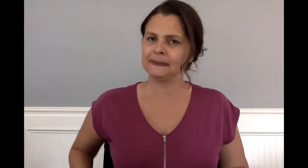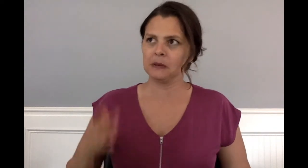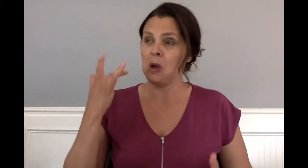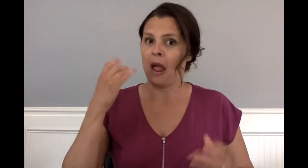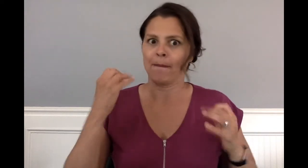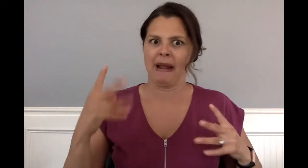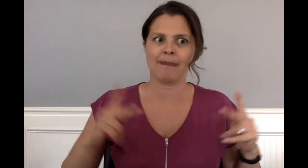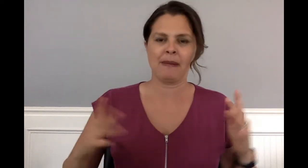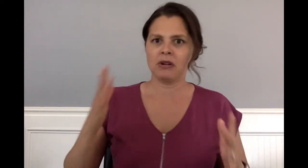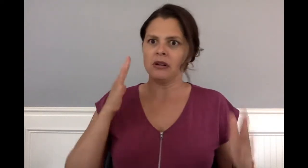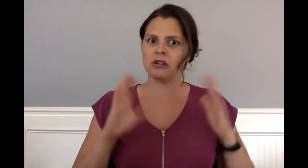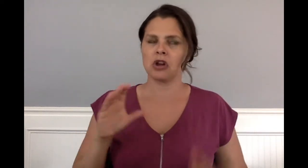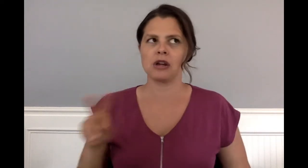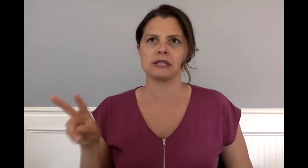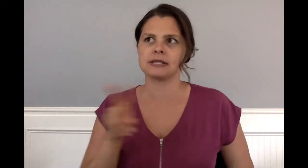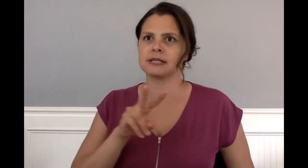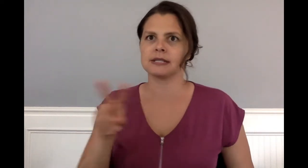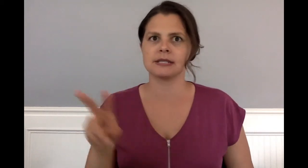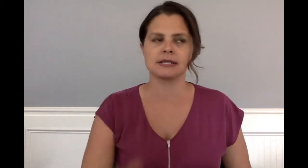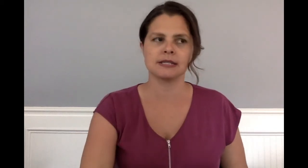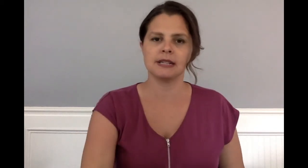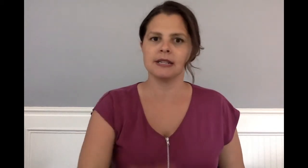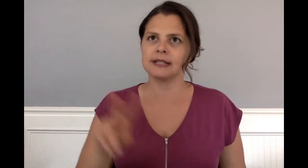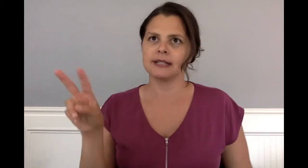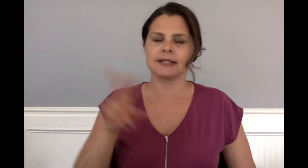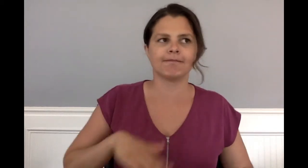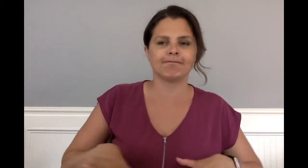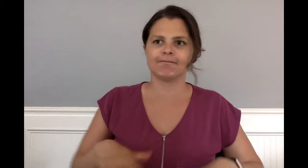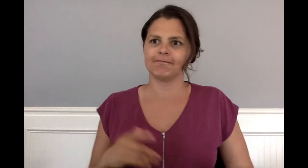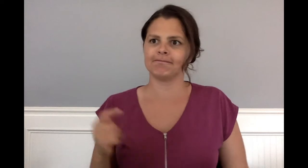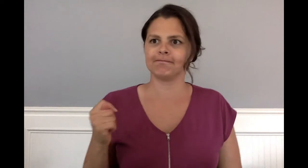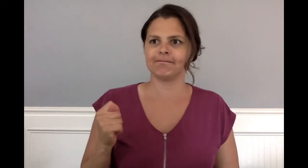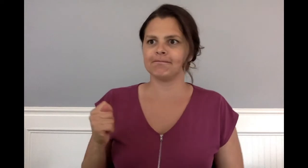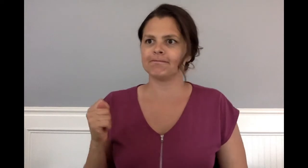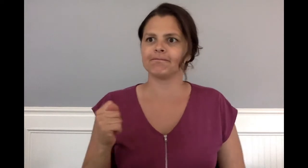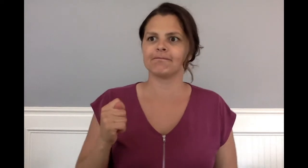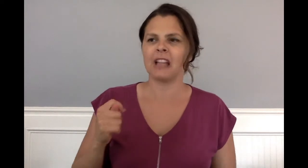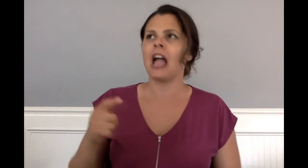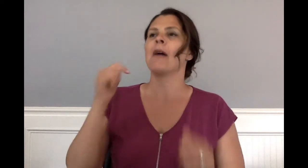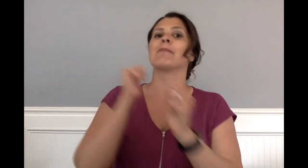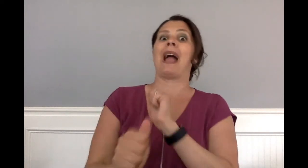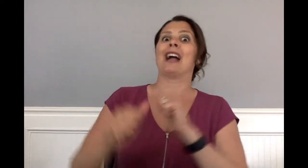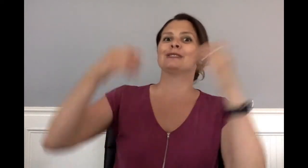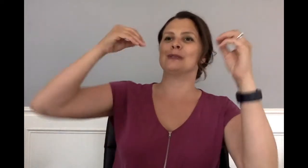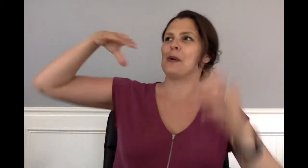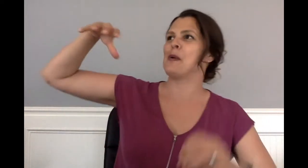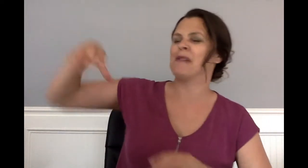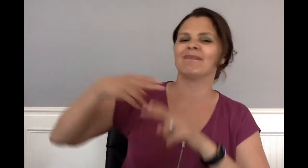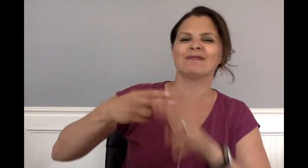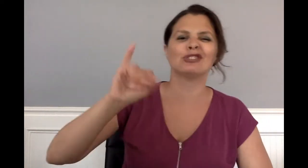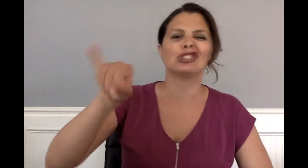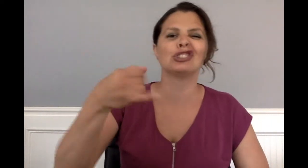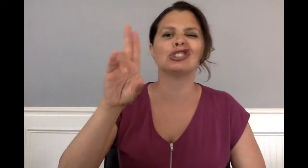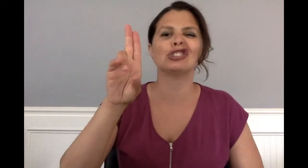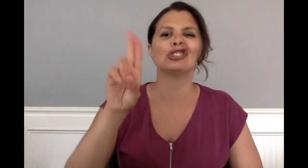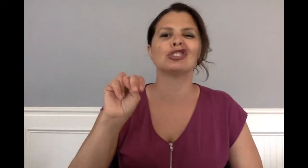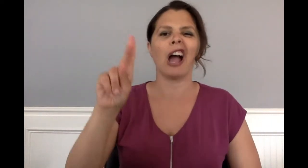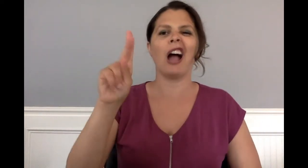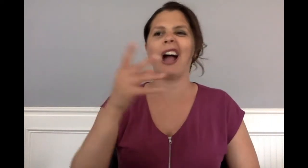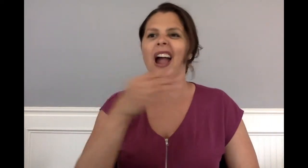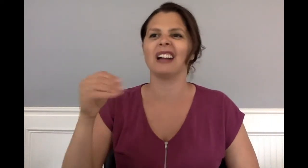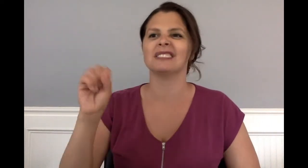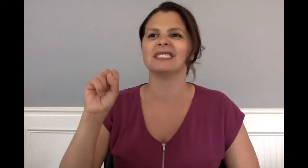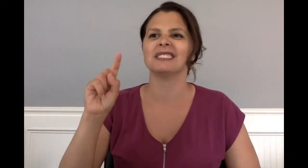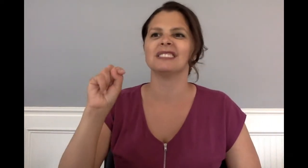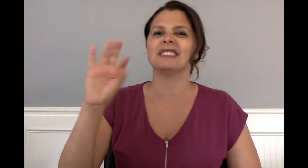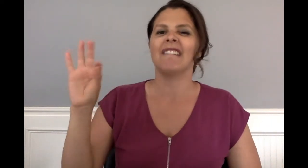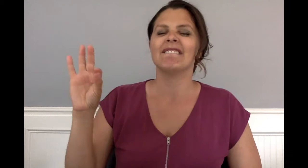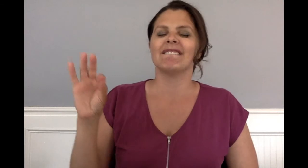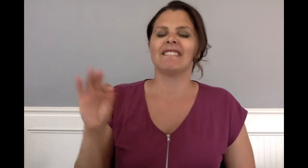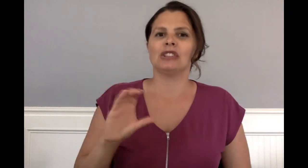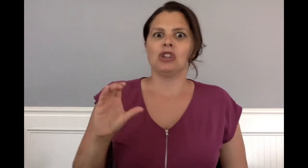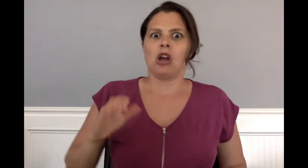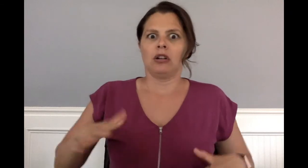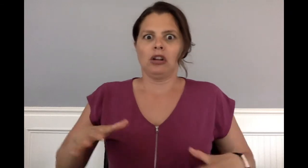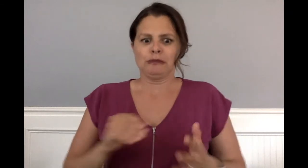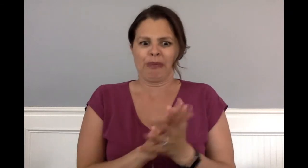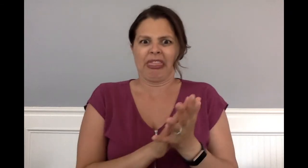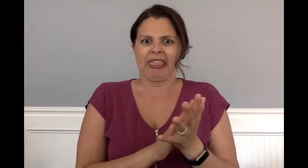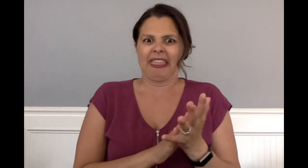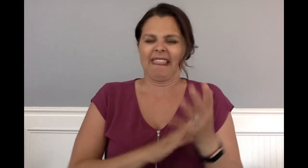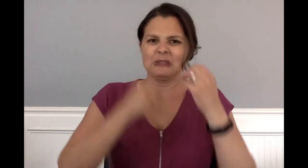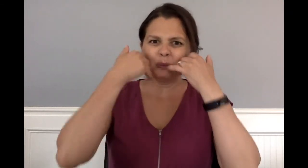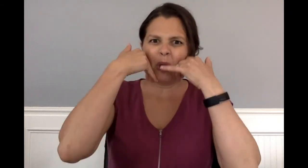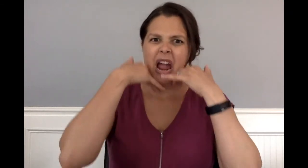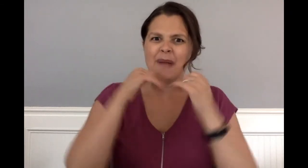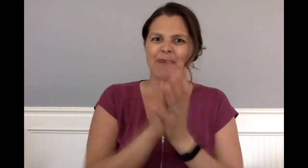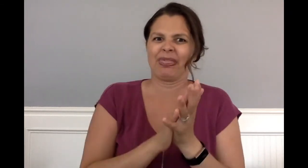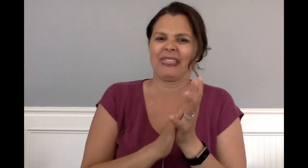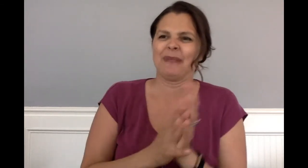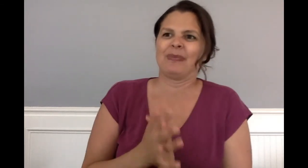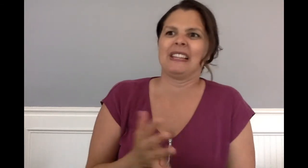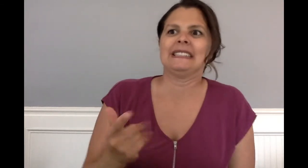glad there were lots of people around. As he passed Junk and Stuff, his palms grew sweaty.